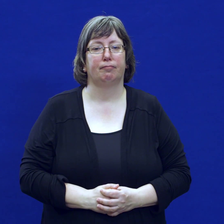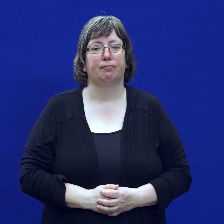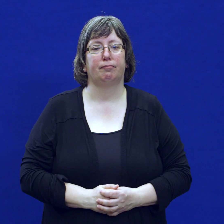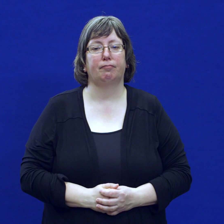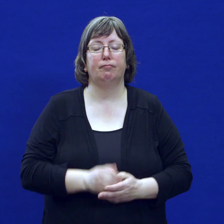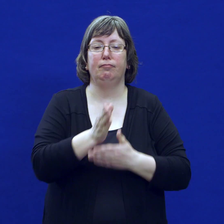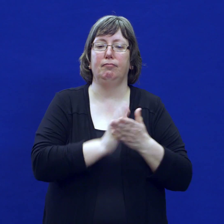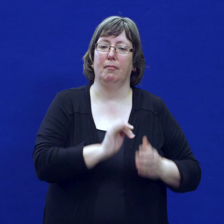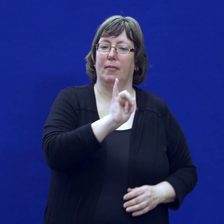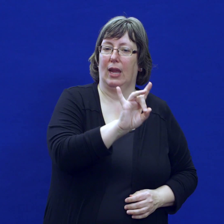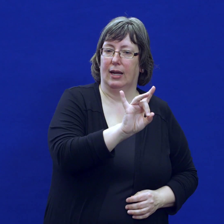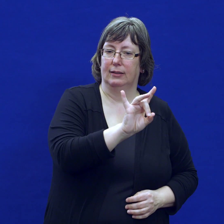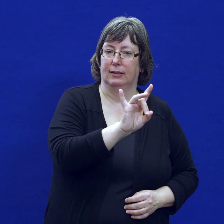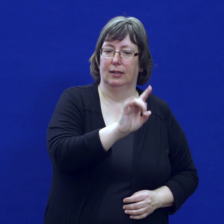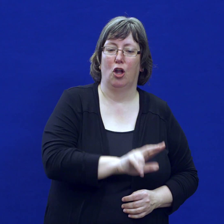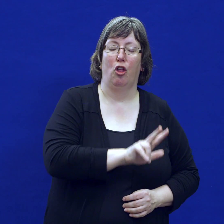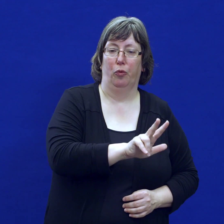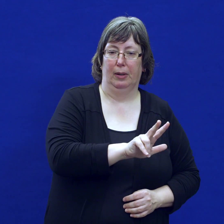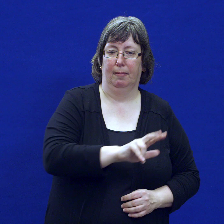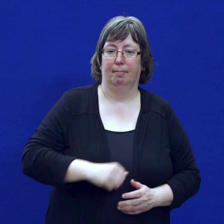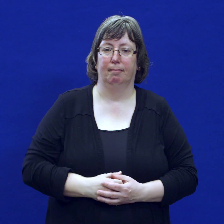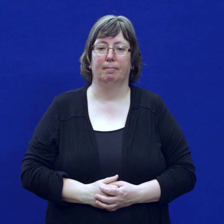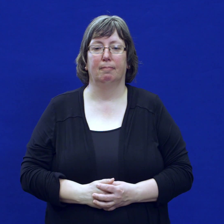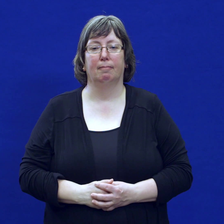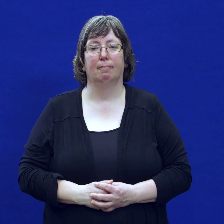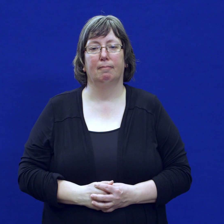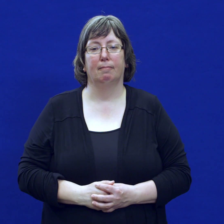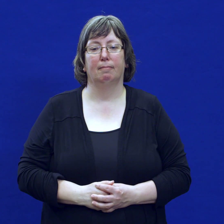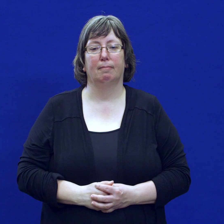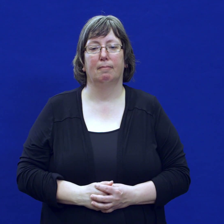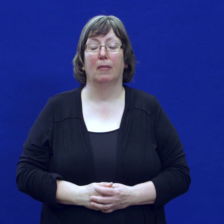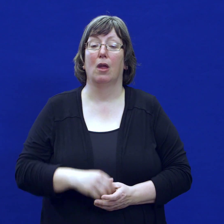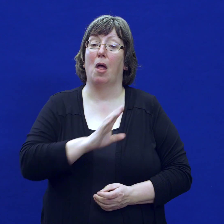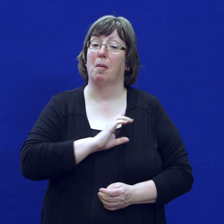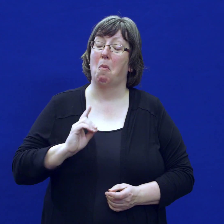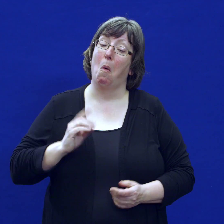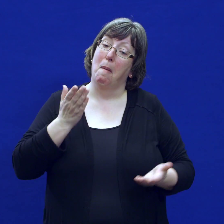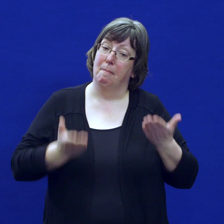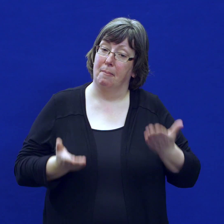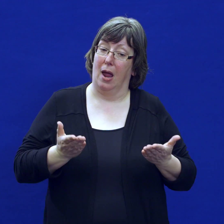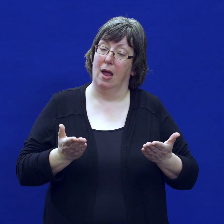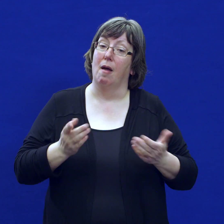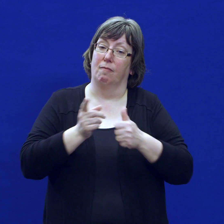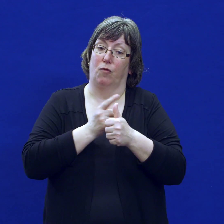section 18 subsection 3 The board may with the